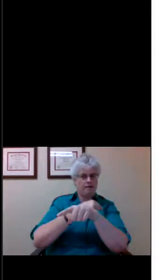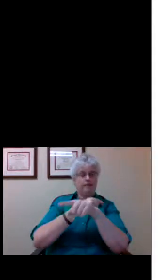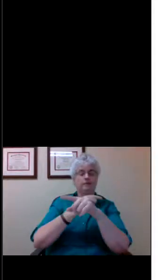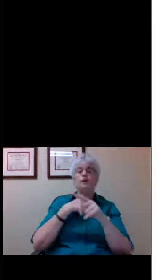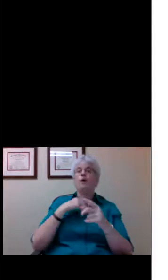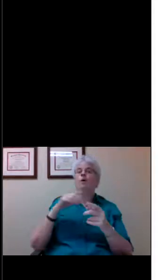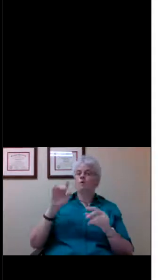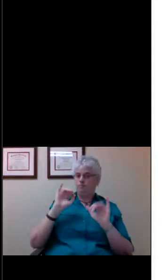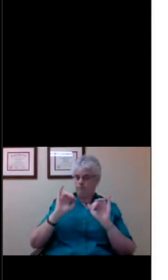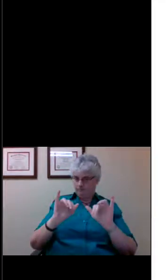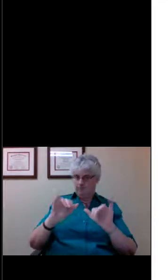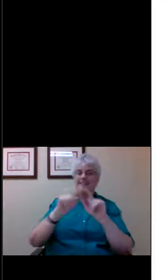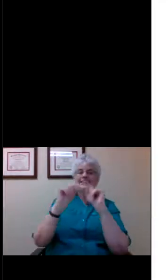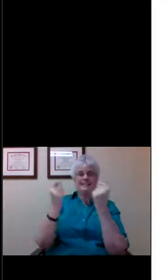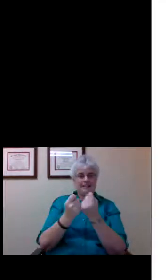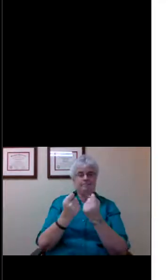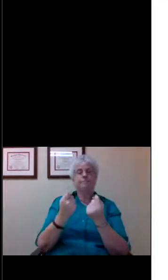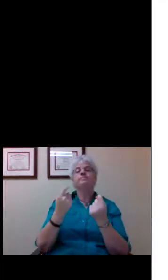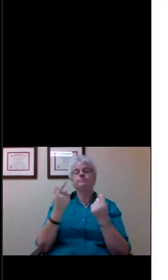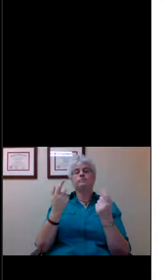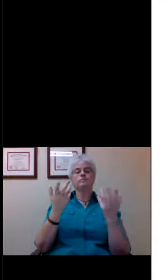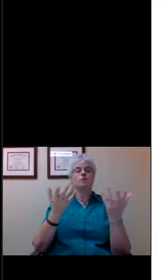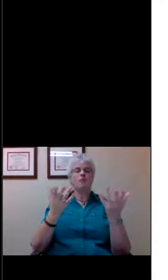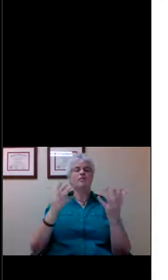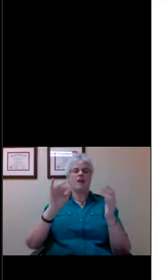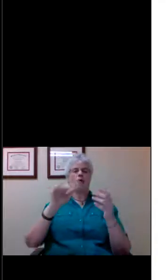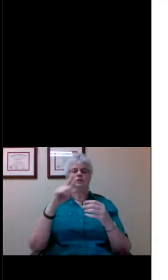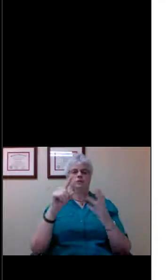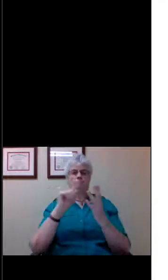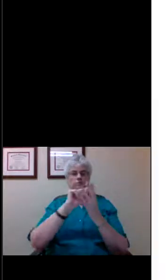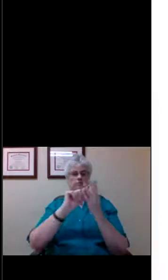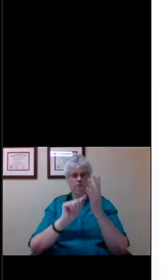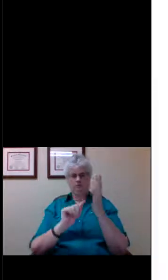defined in the policy. So it seemed kind of contradictive. So as a team we